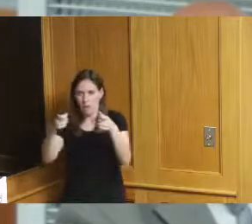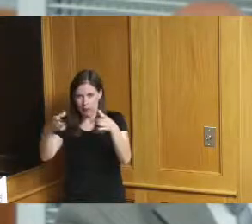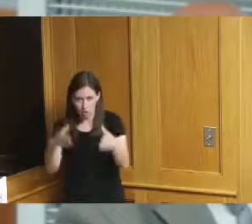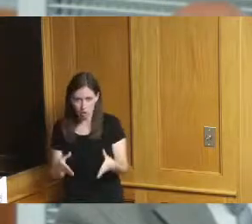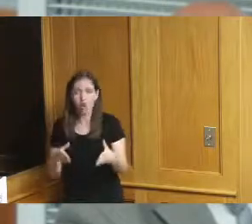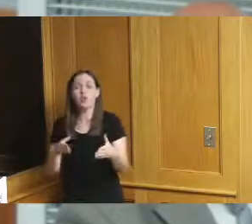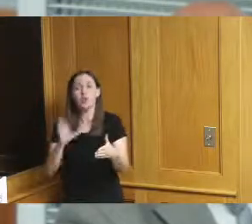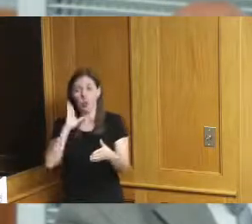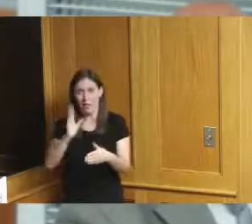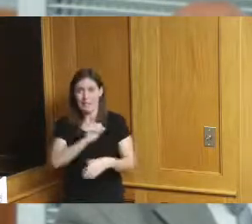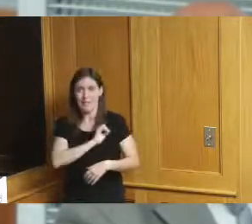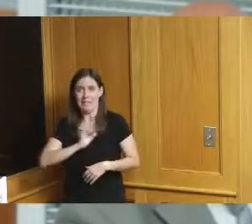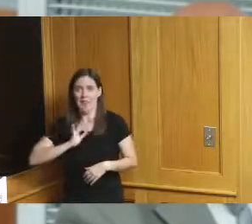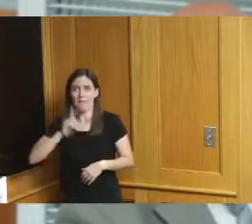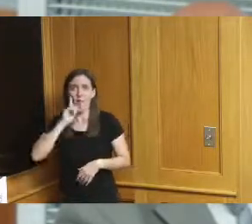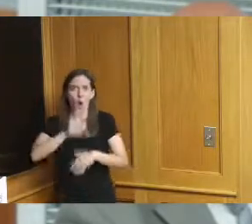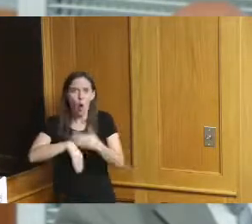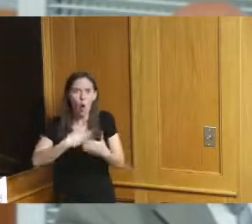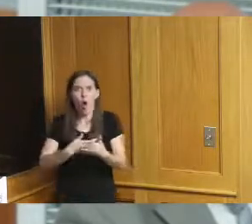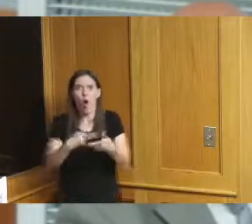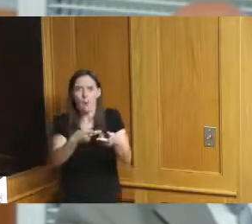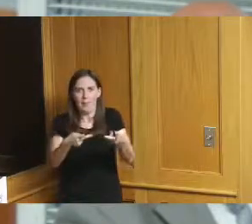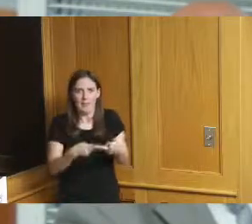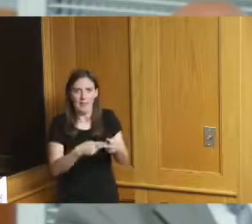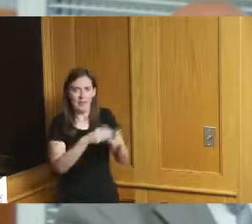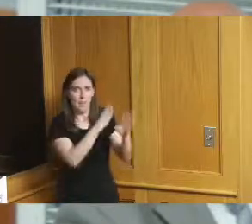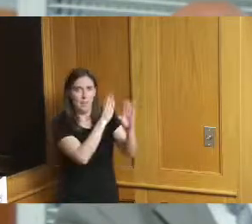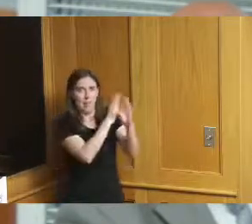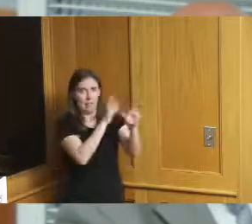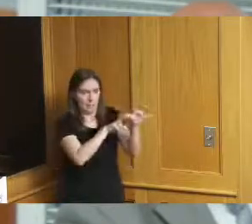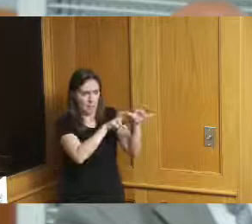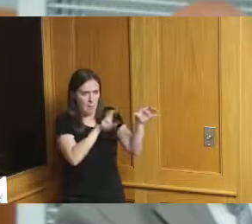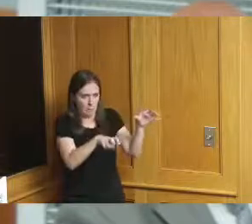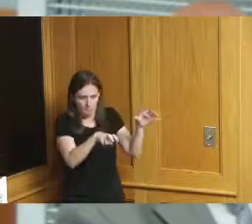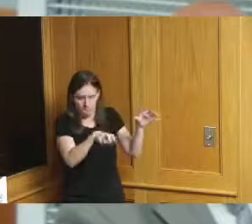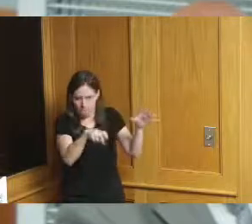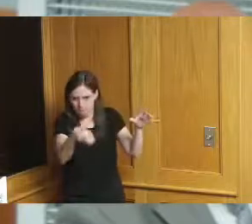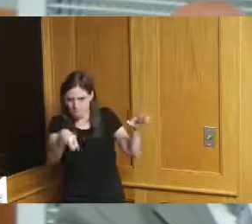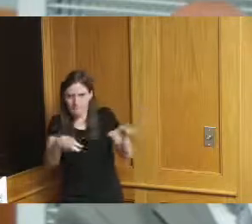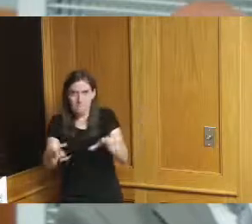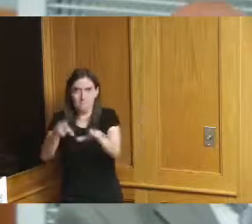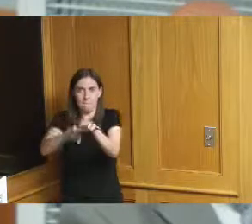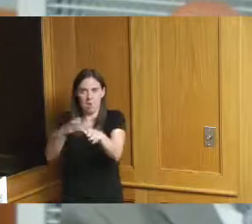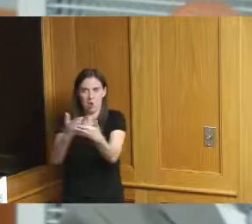at all transfer points to make sure that kids understand or if they have questions